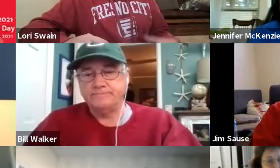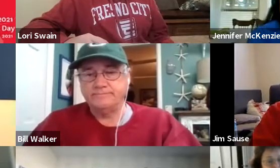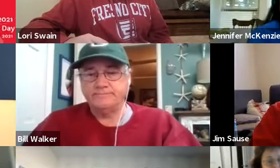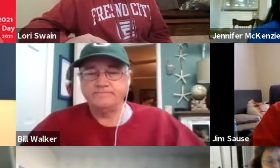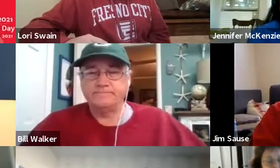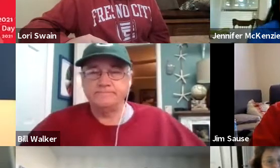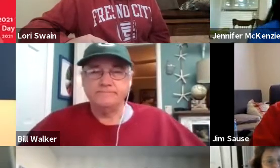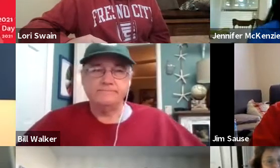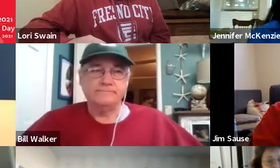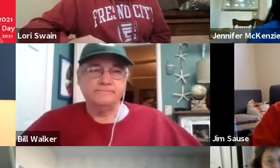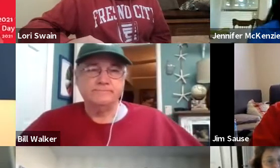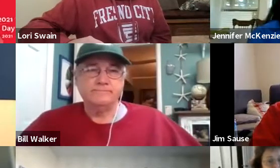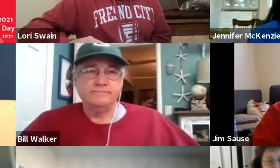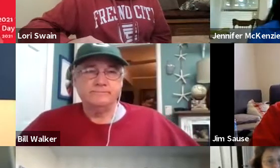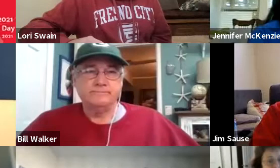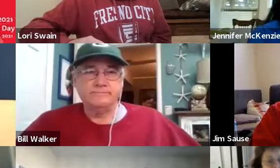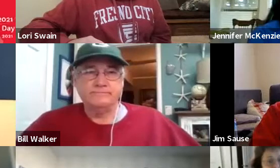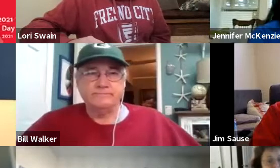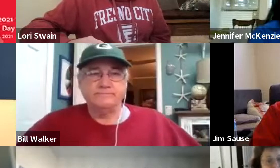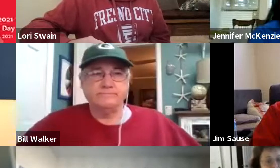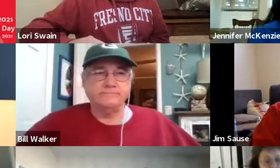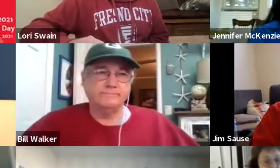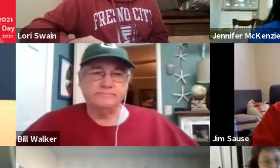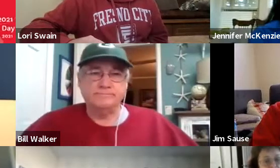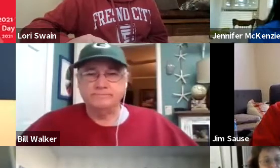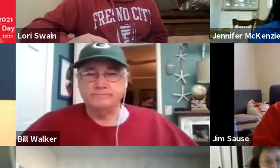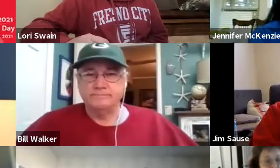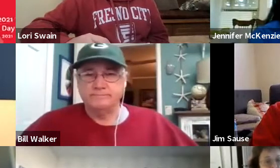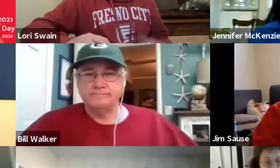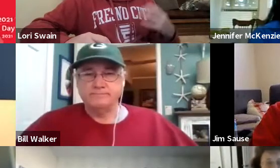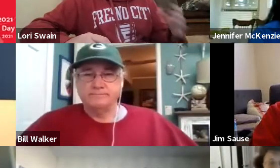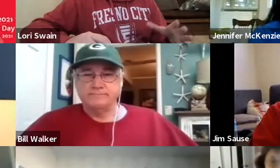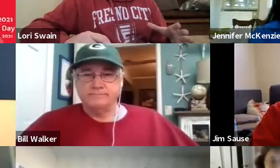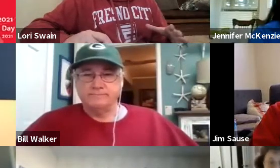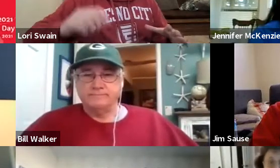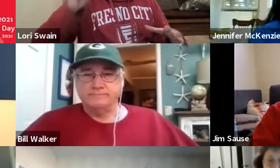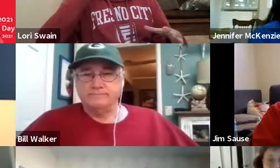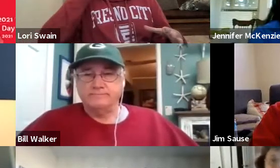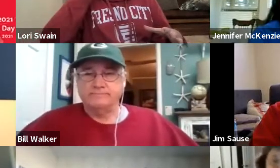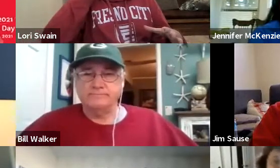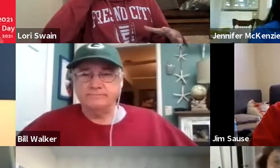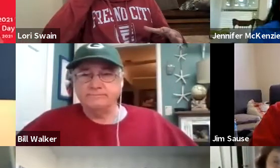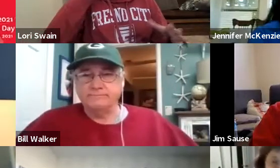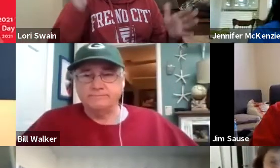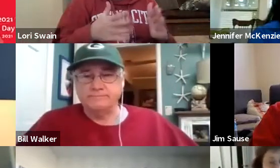say my main thing that I do on the team is that I help with communication. So I'm kind of in a unique role, because I was a division